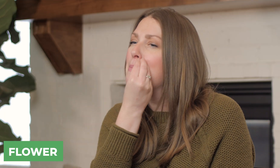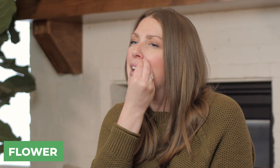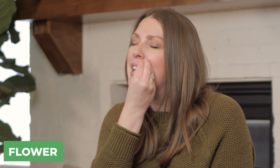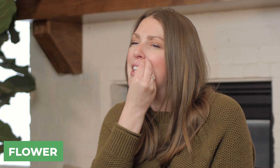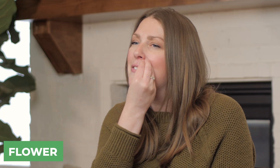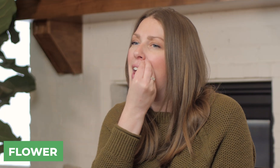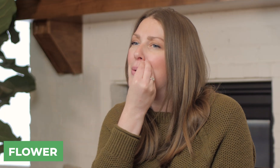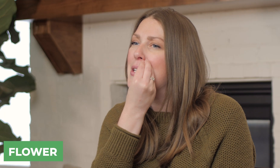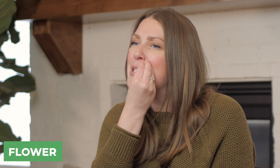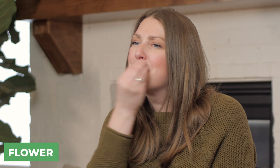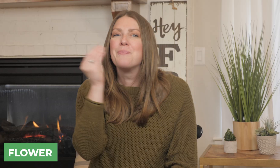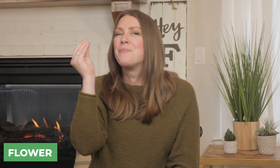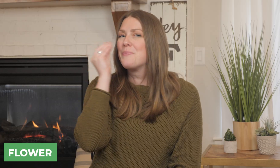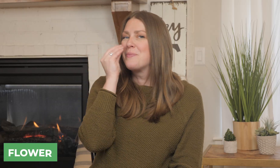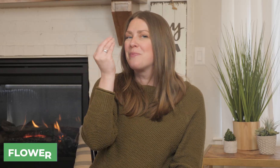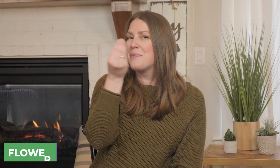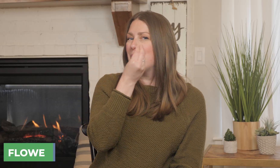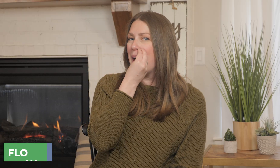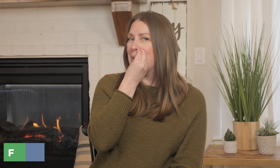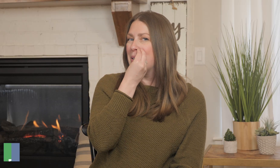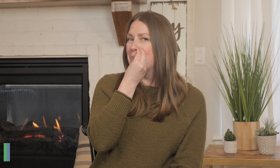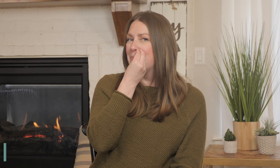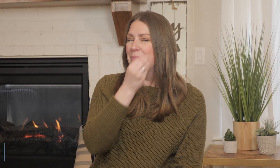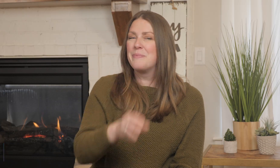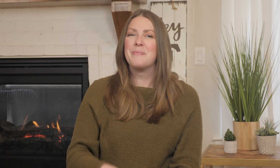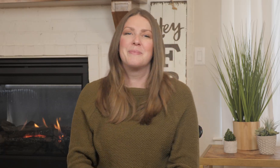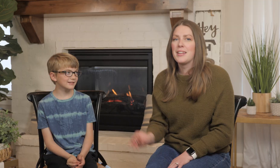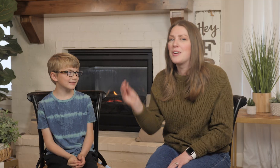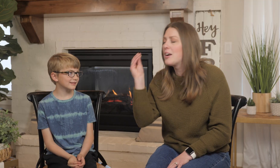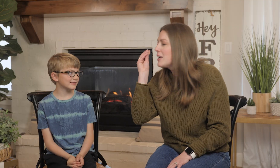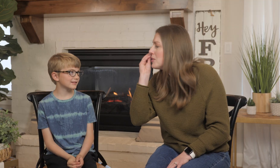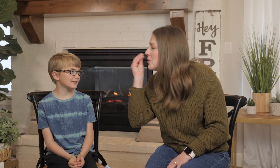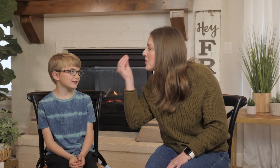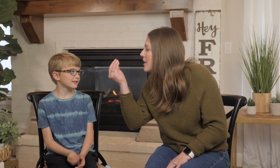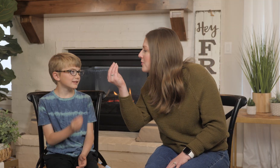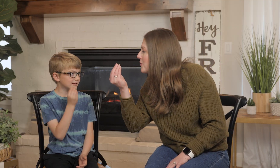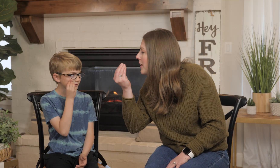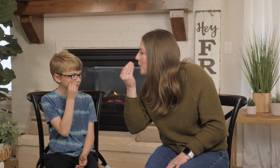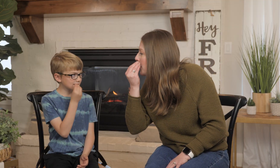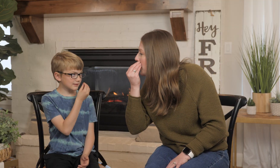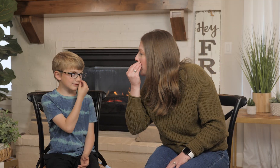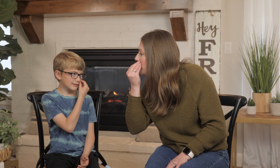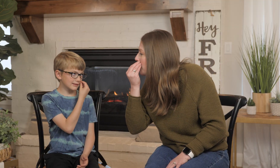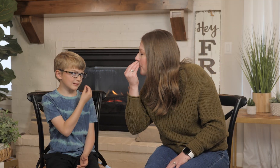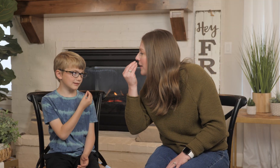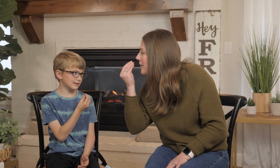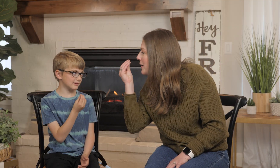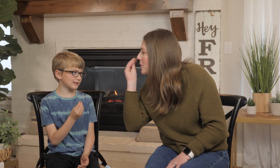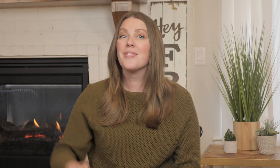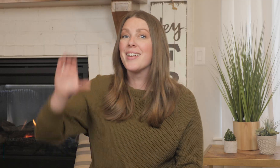smelling the flowers, flower. All right can you do the sign for flower? Very good.